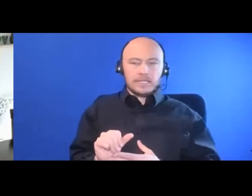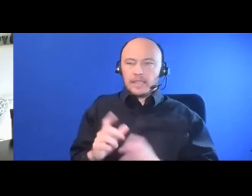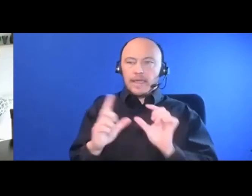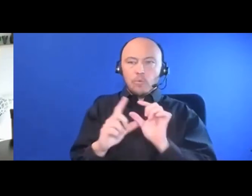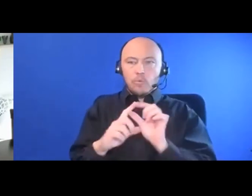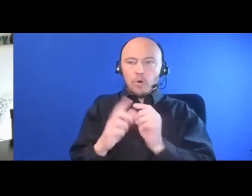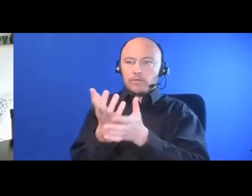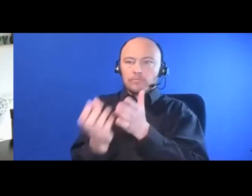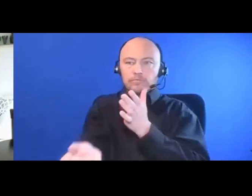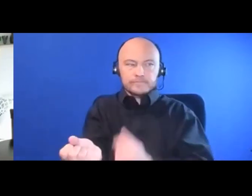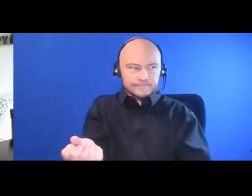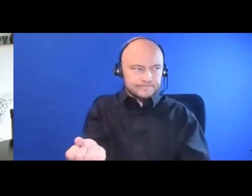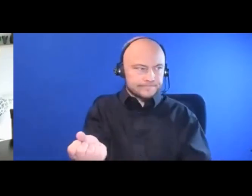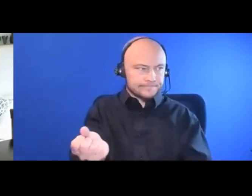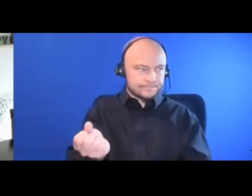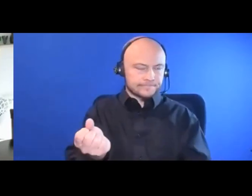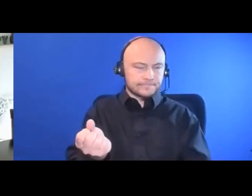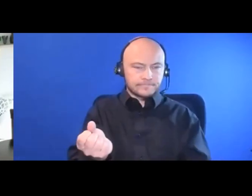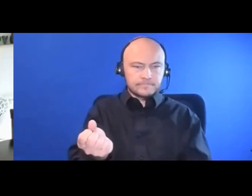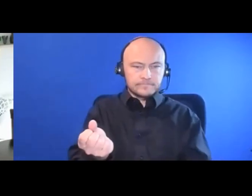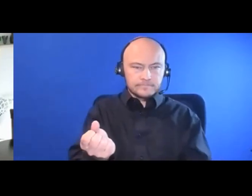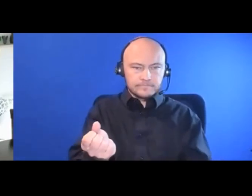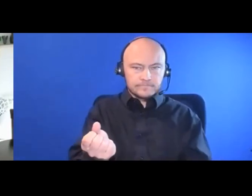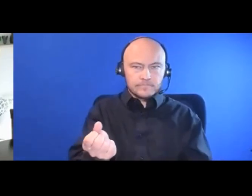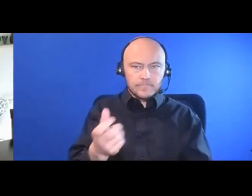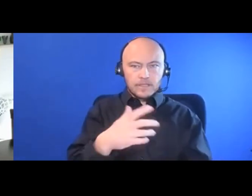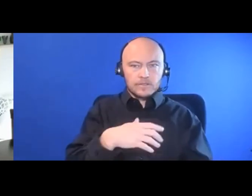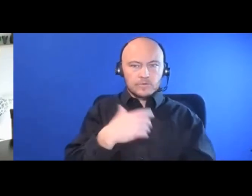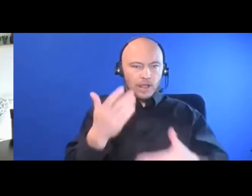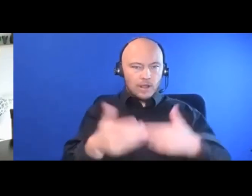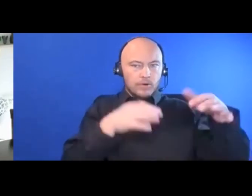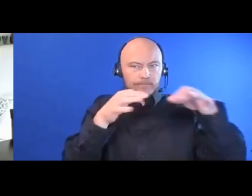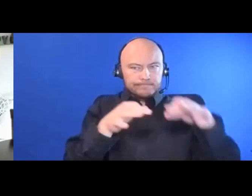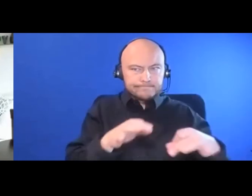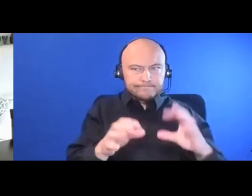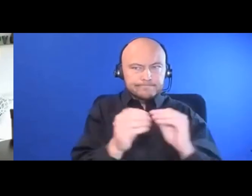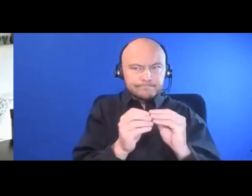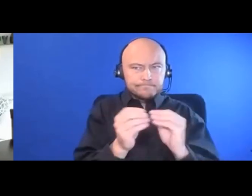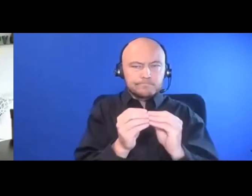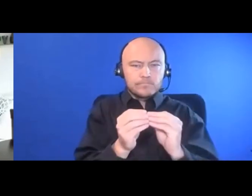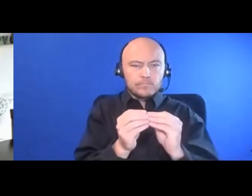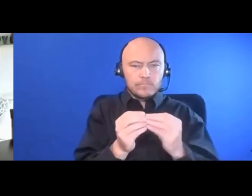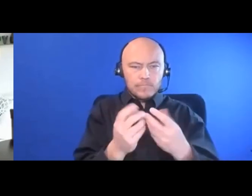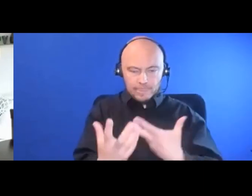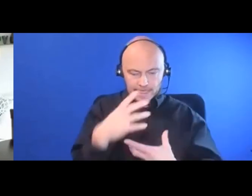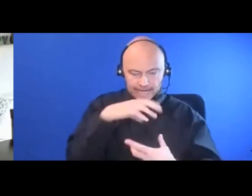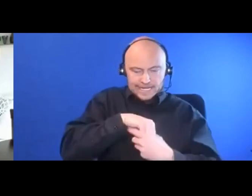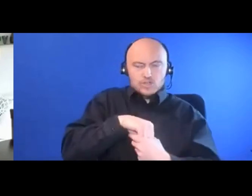And I know I'll talk, as we get further into this, about where that internalized shame comes from.